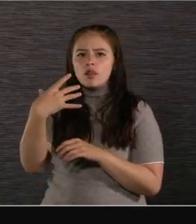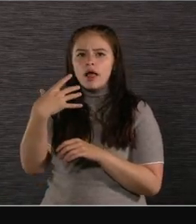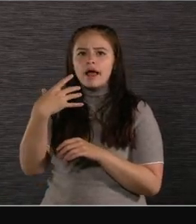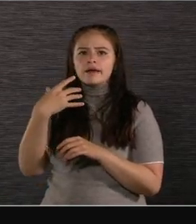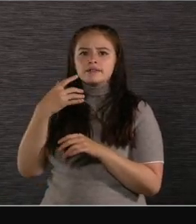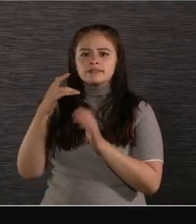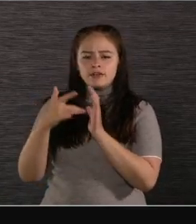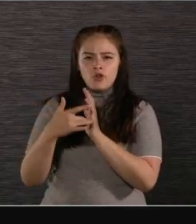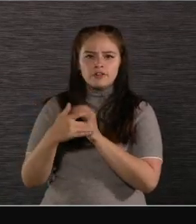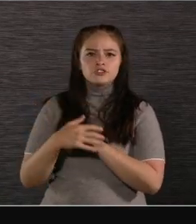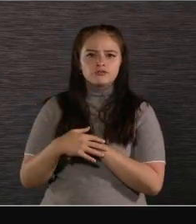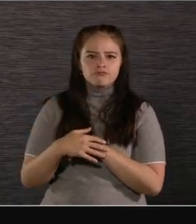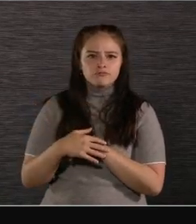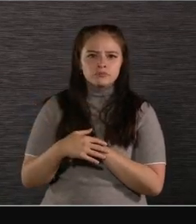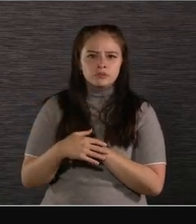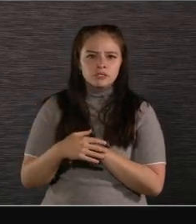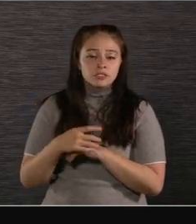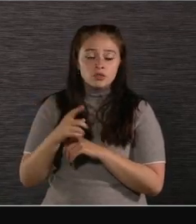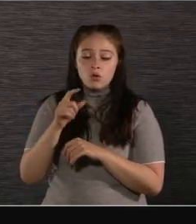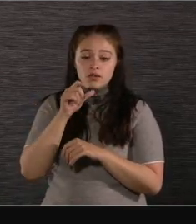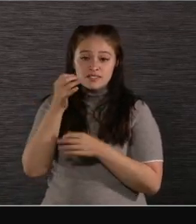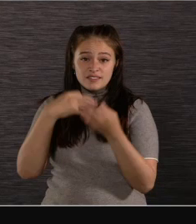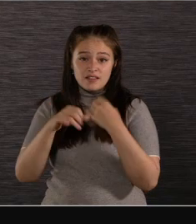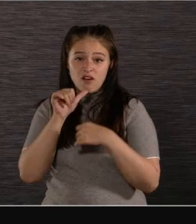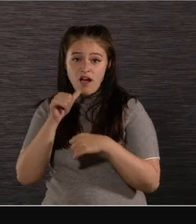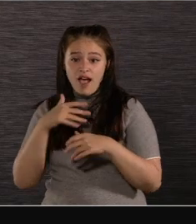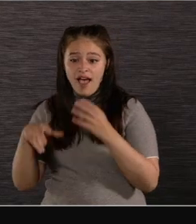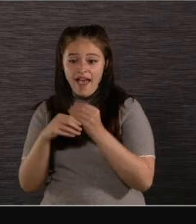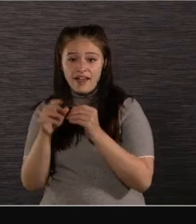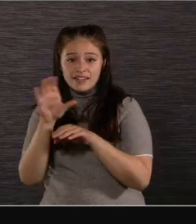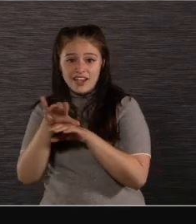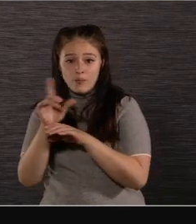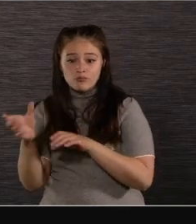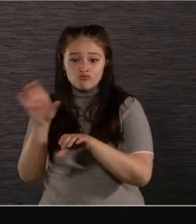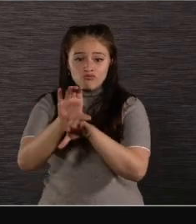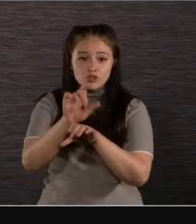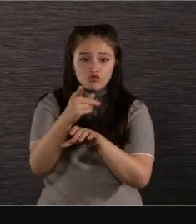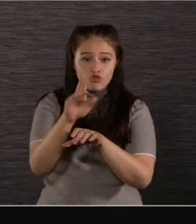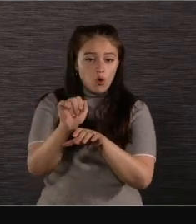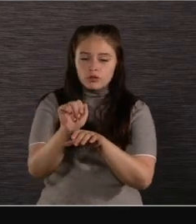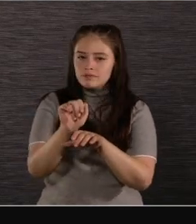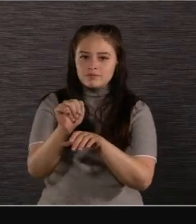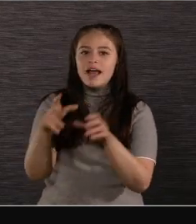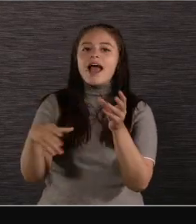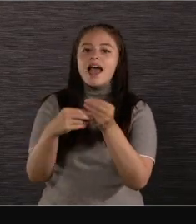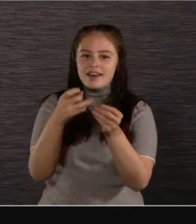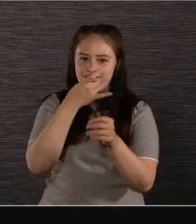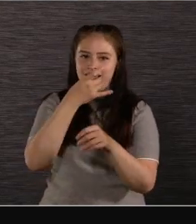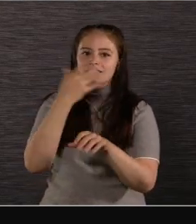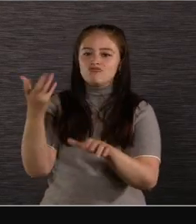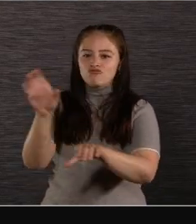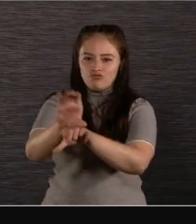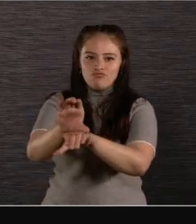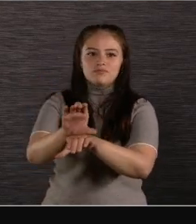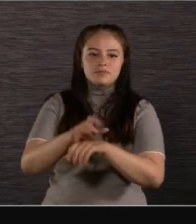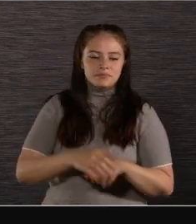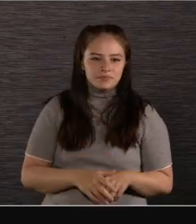to the drone, I mount light sources. Using Airpeak as a light source I know notice exceptional flight,